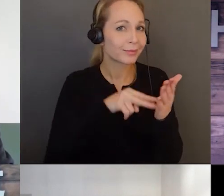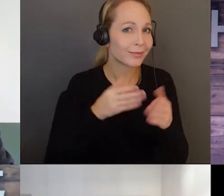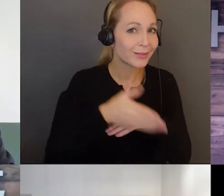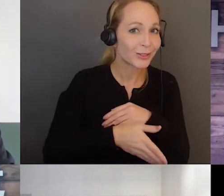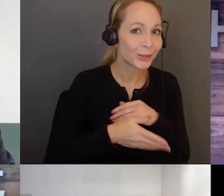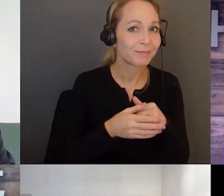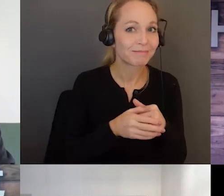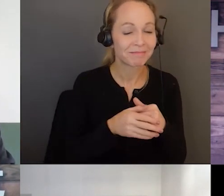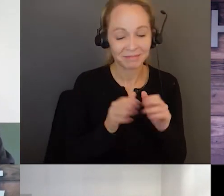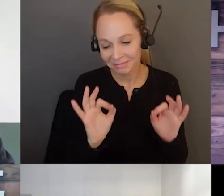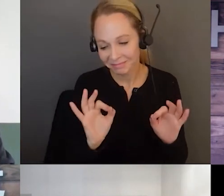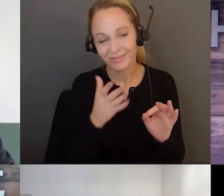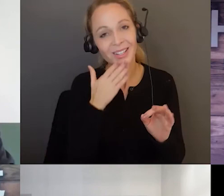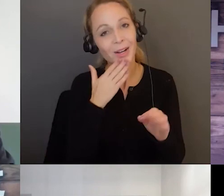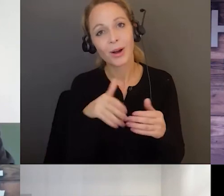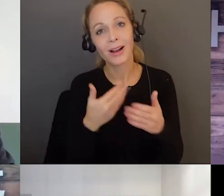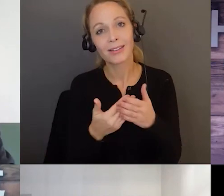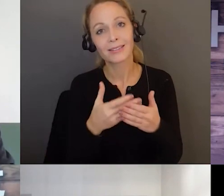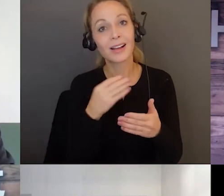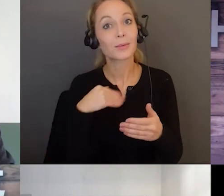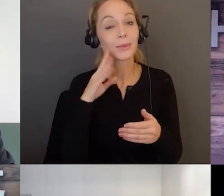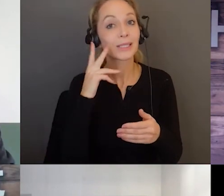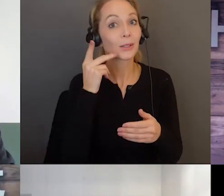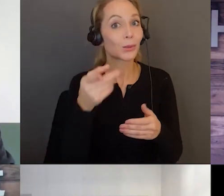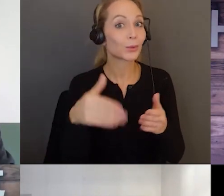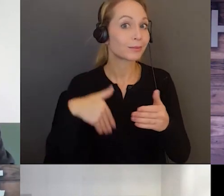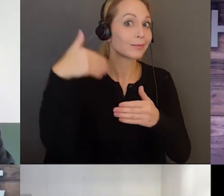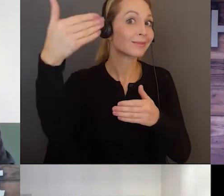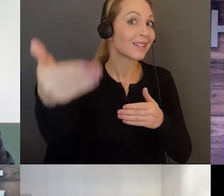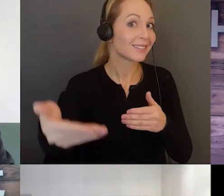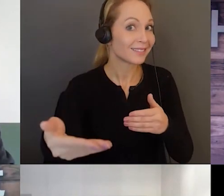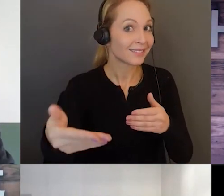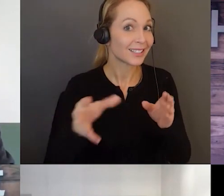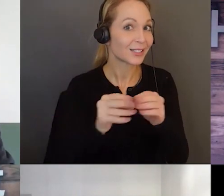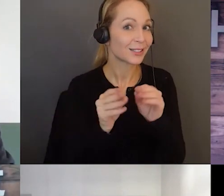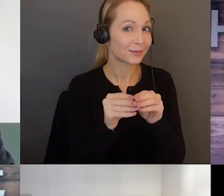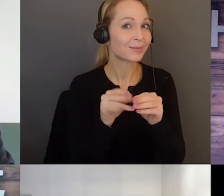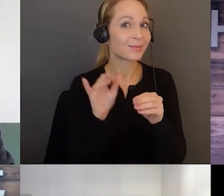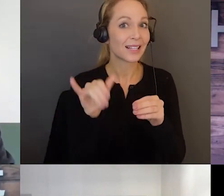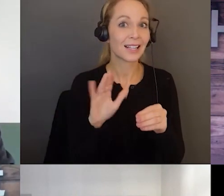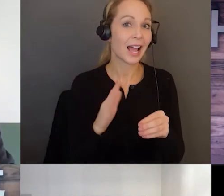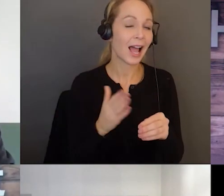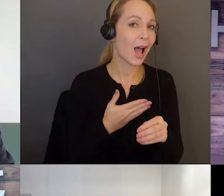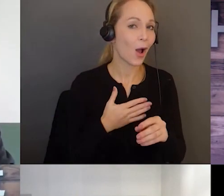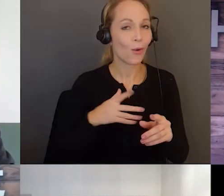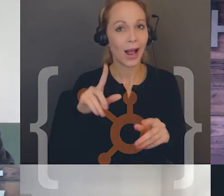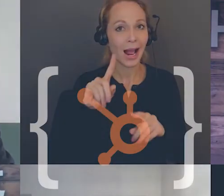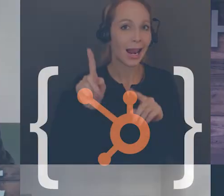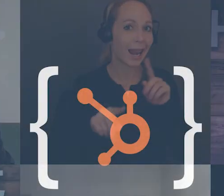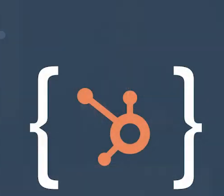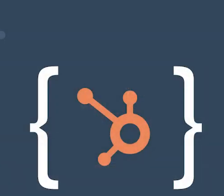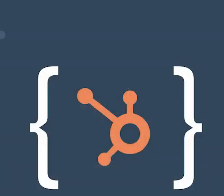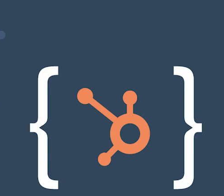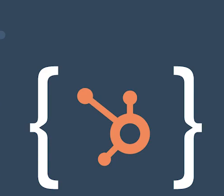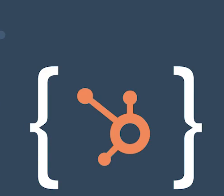SO THANK YOU ALL AND WE WILL SEE YOU IN THE NEXT SESSION WHICH WILL BE OUR LIGHTNING ROUNDS. THANK YOU ALL.